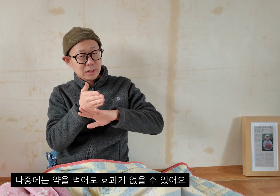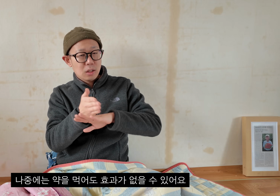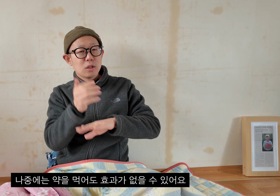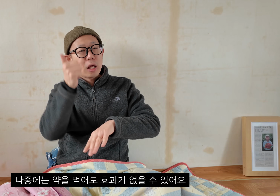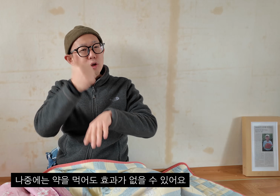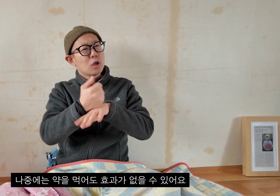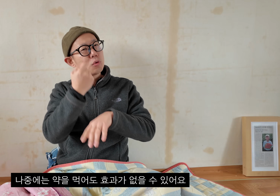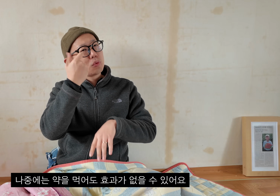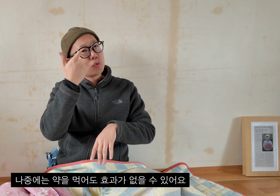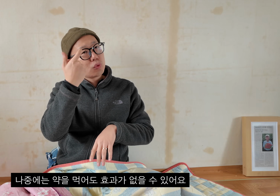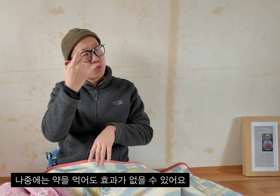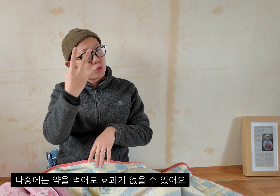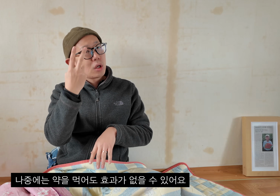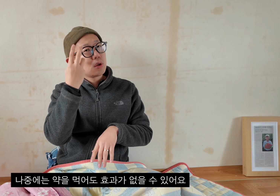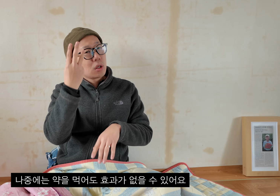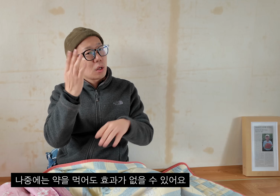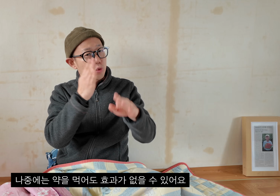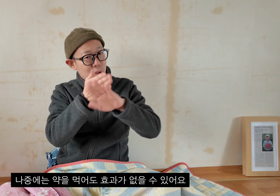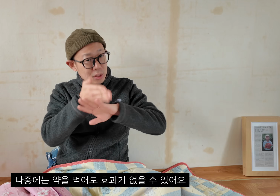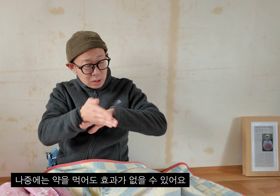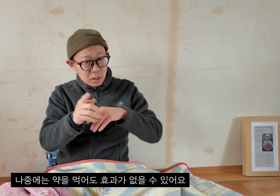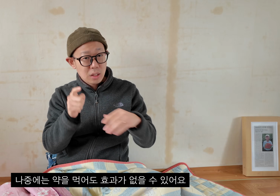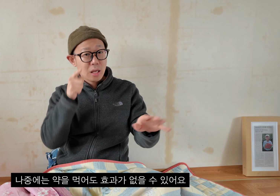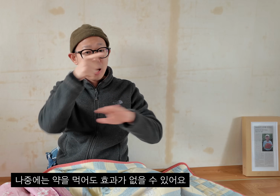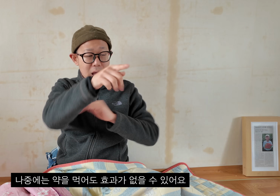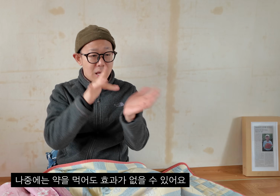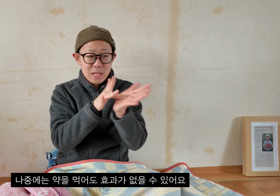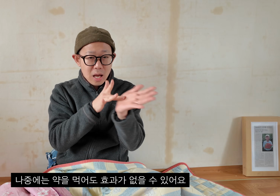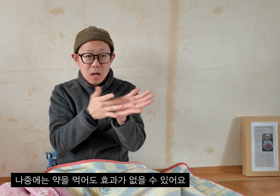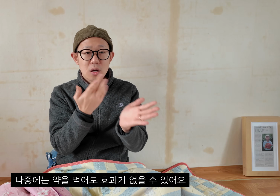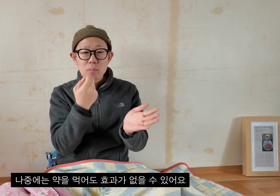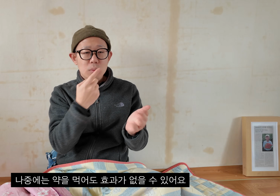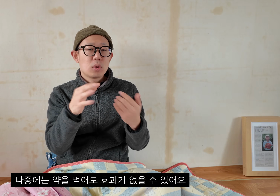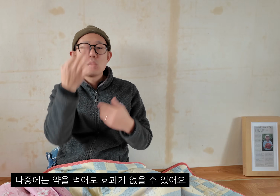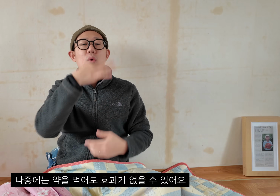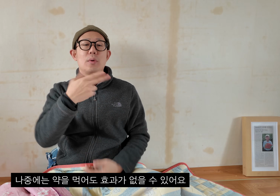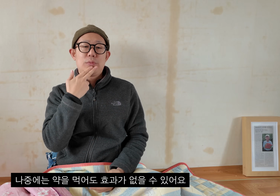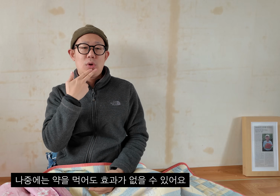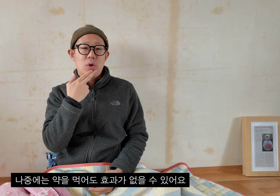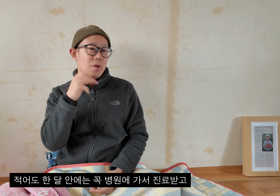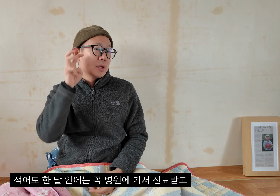later meds might not work.